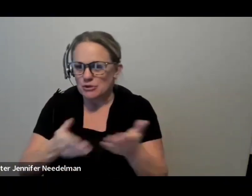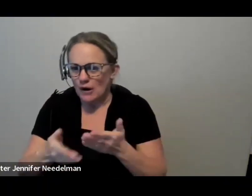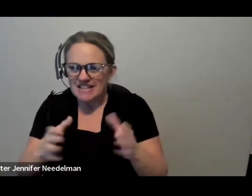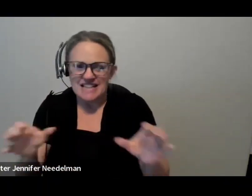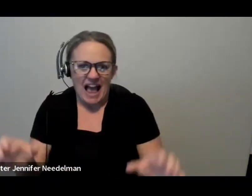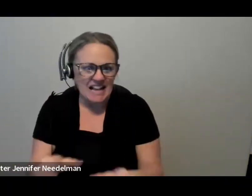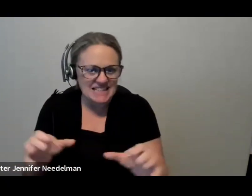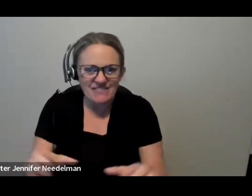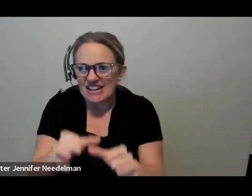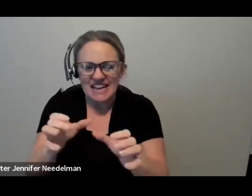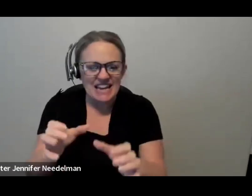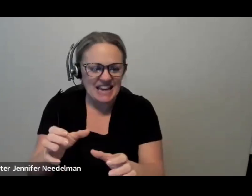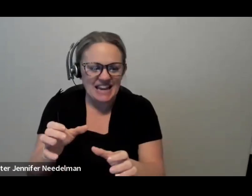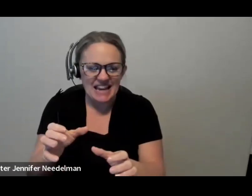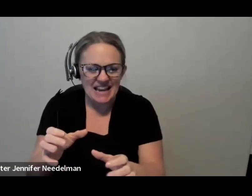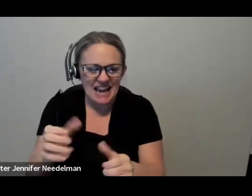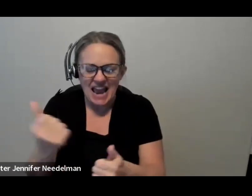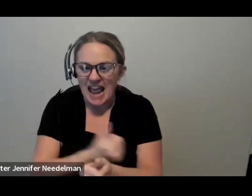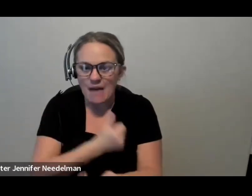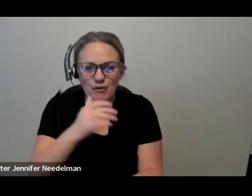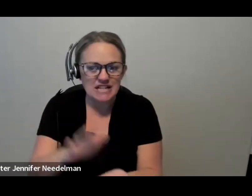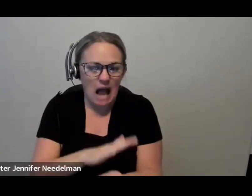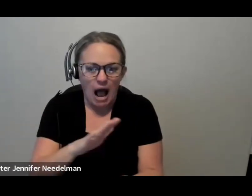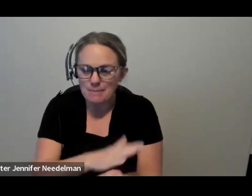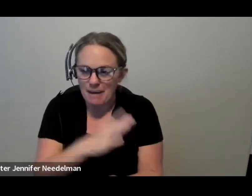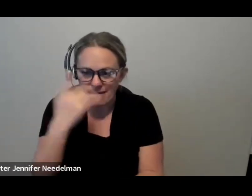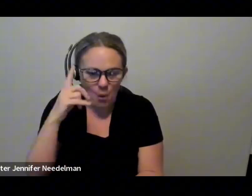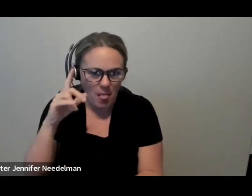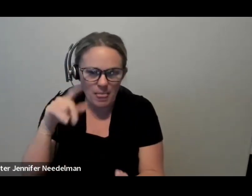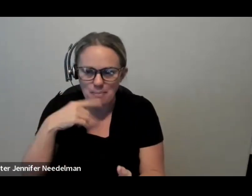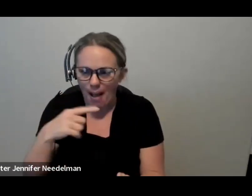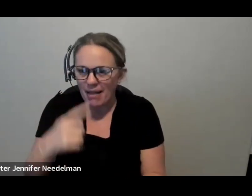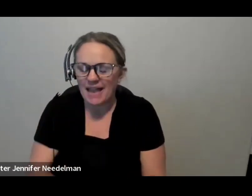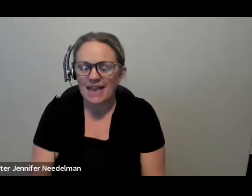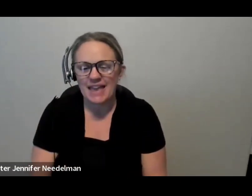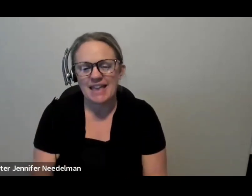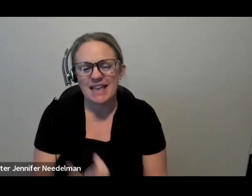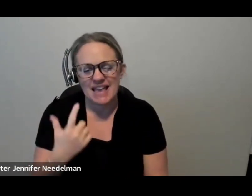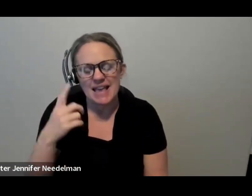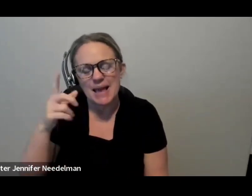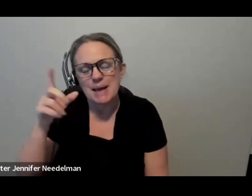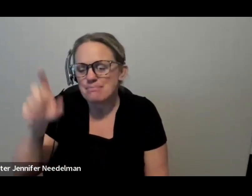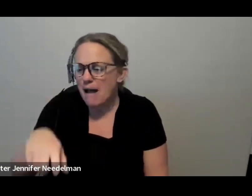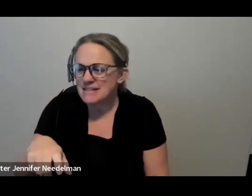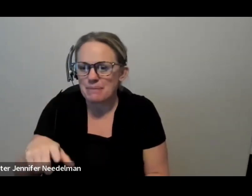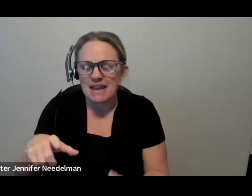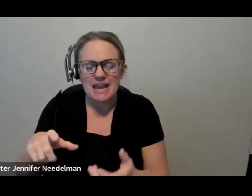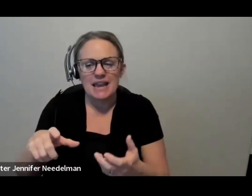and document that we might put out for the public. It really has to be a collective effort